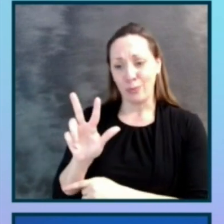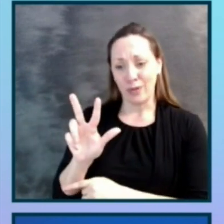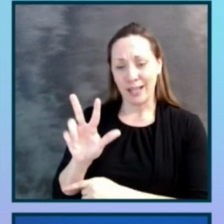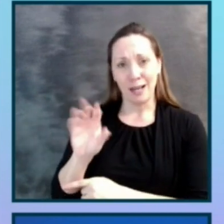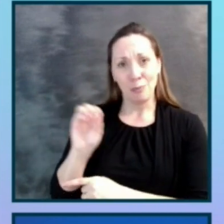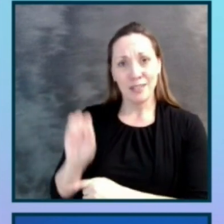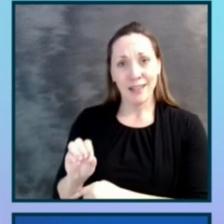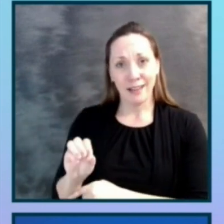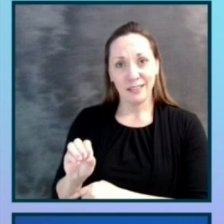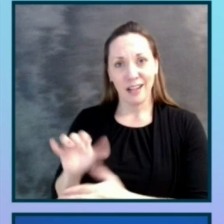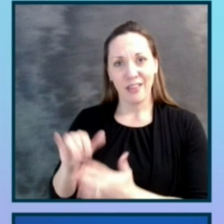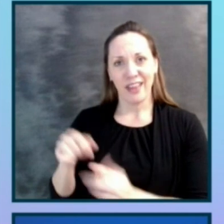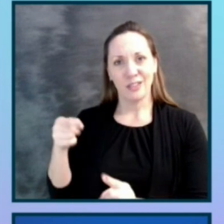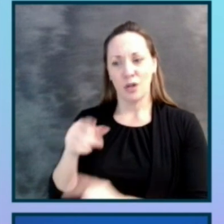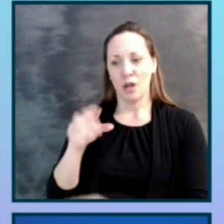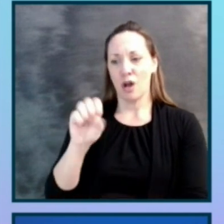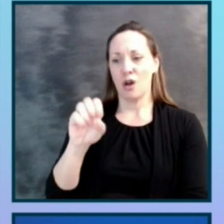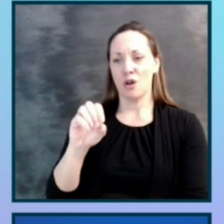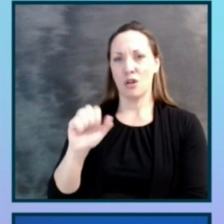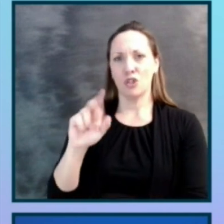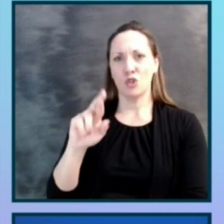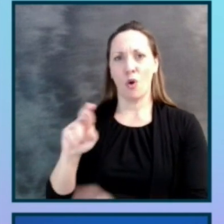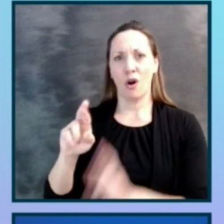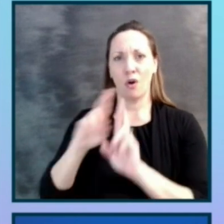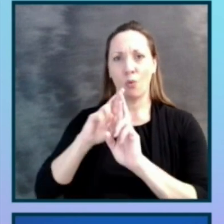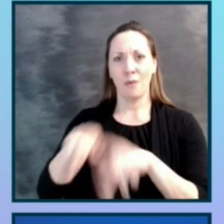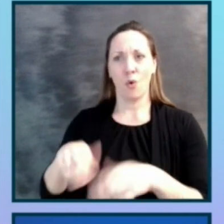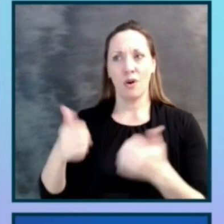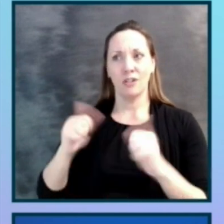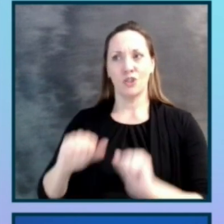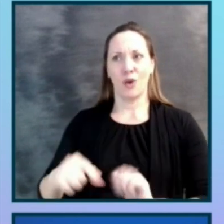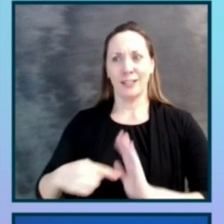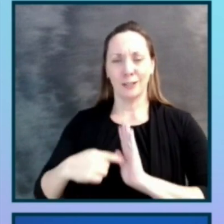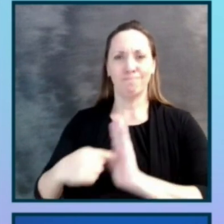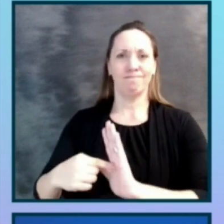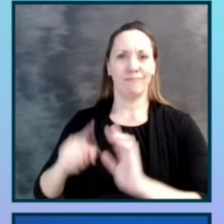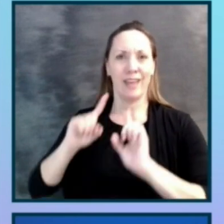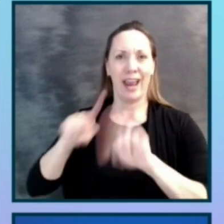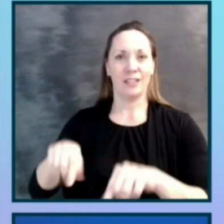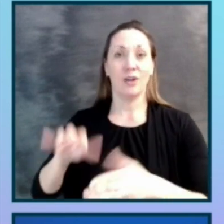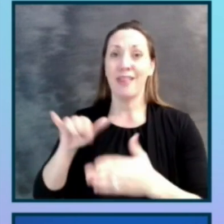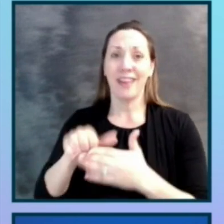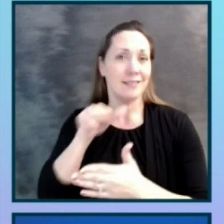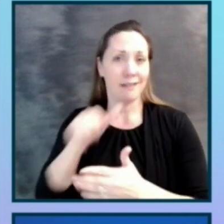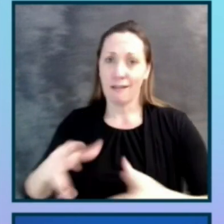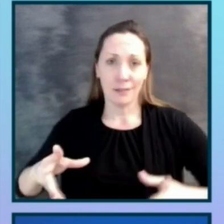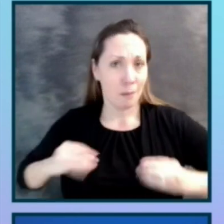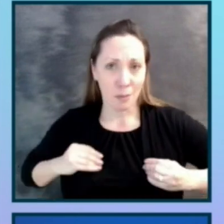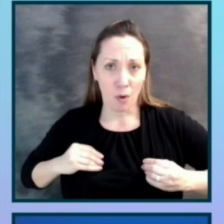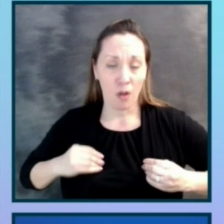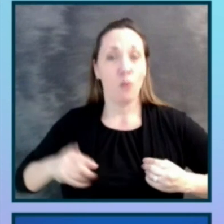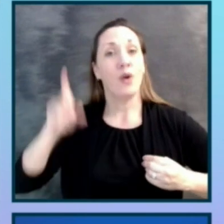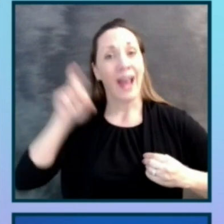what the SOAR Report tried to answer and that's completely unacceptable and we really have to do more.